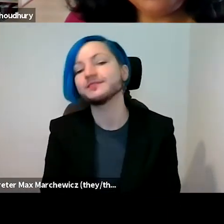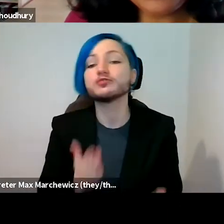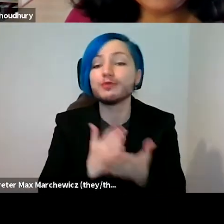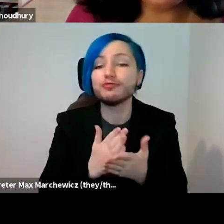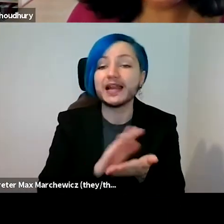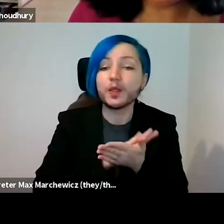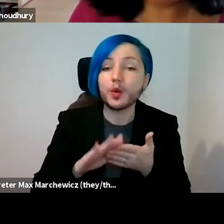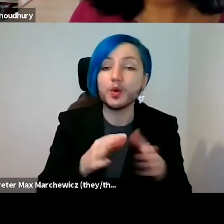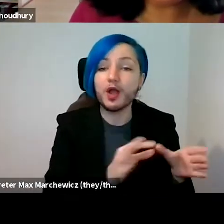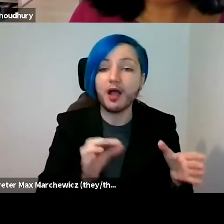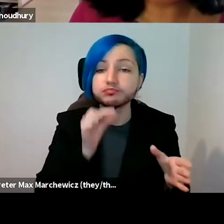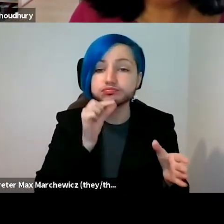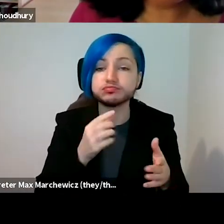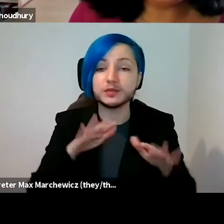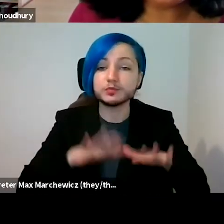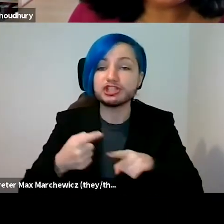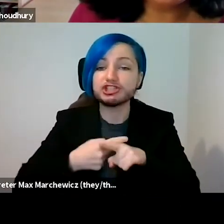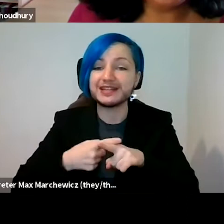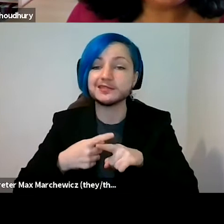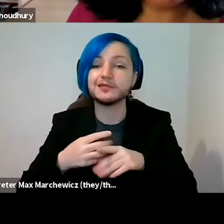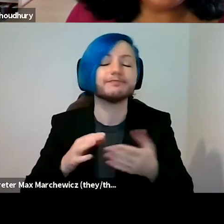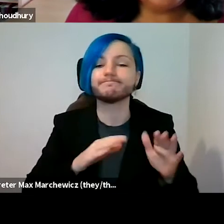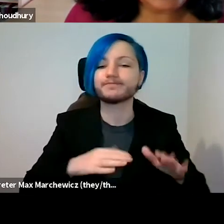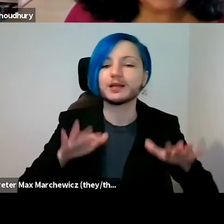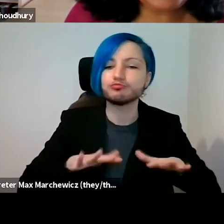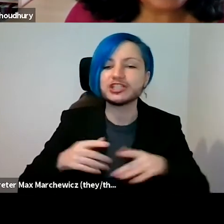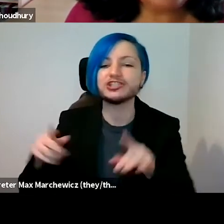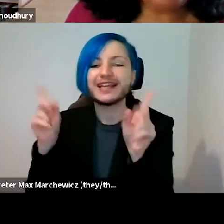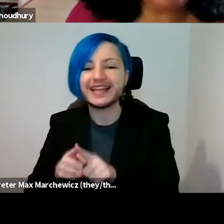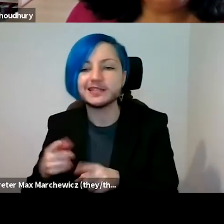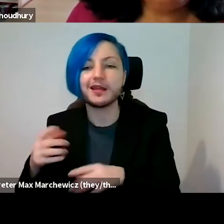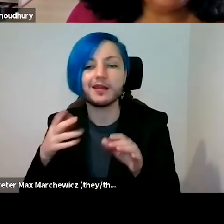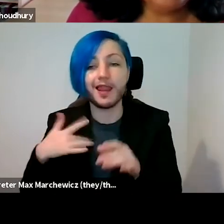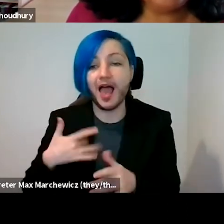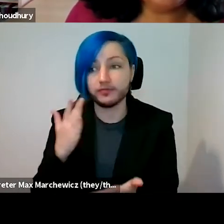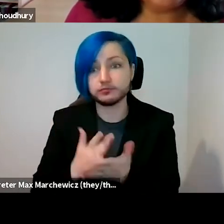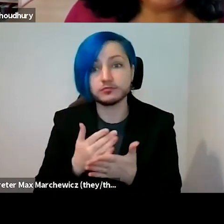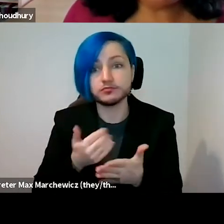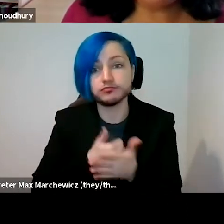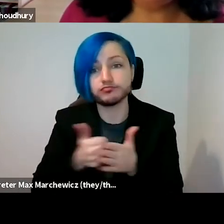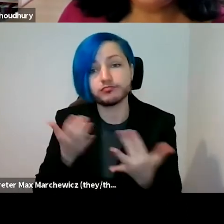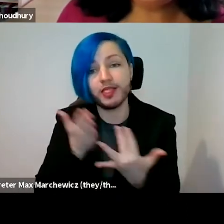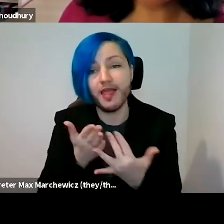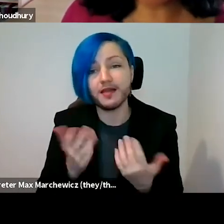in British-Indian life, so the next two images I want to look at are from an earlier work of literature,